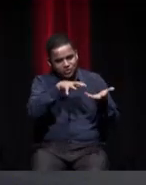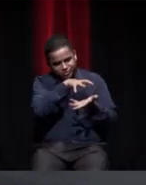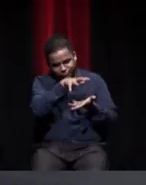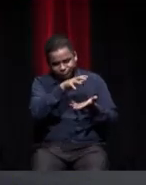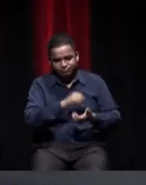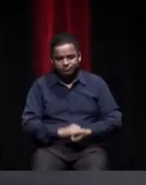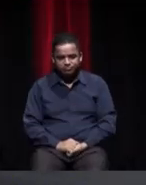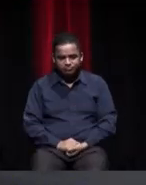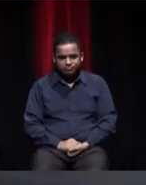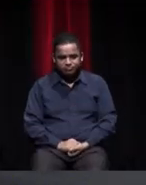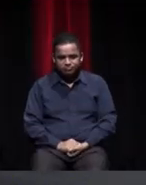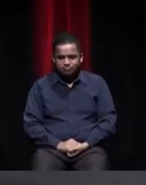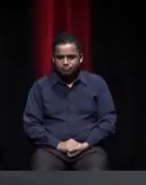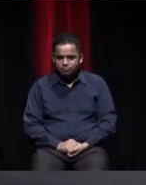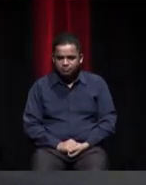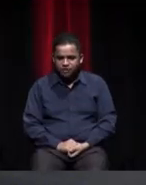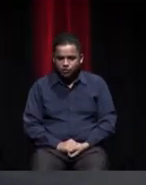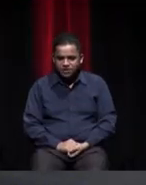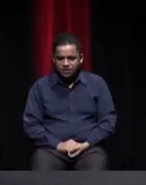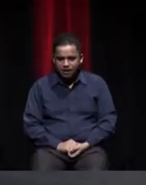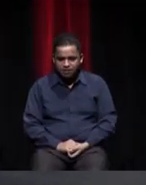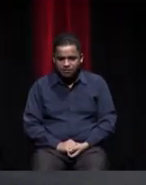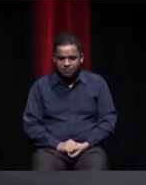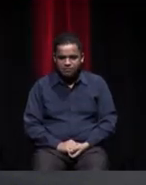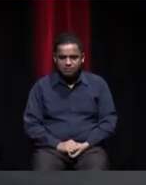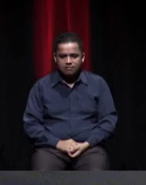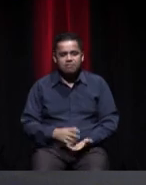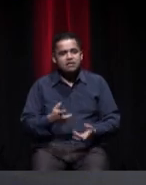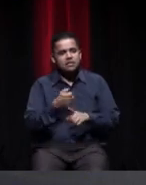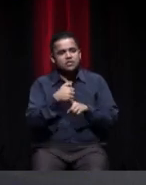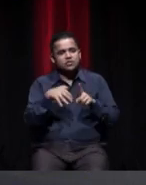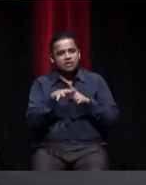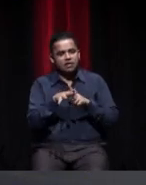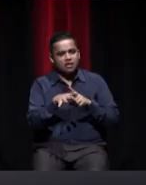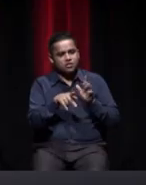The economic growth conditions aren't only in the field of the production anymore.